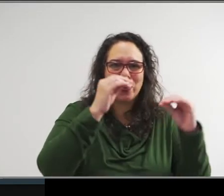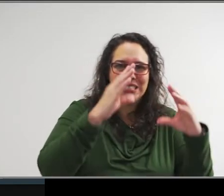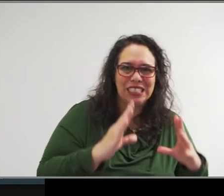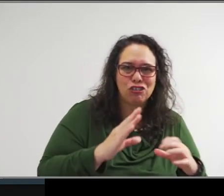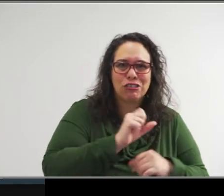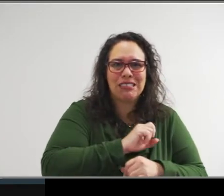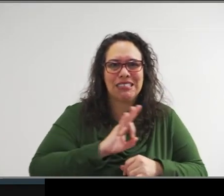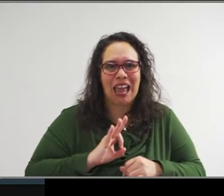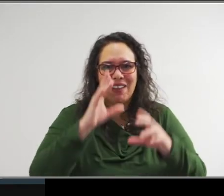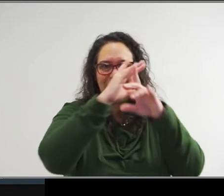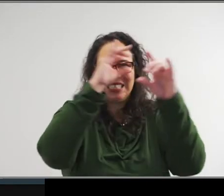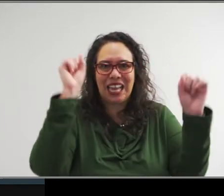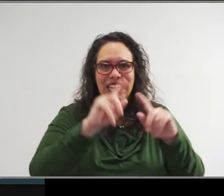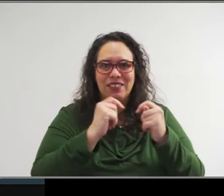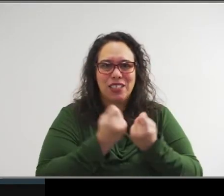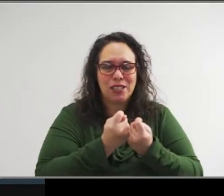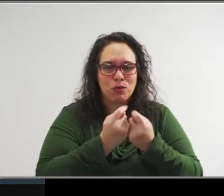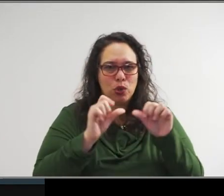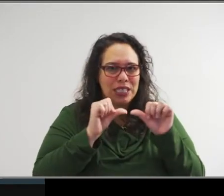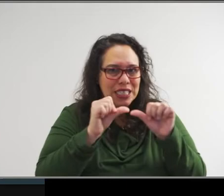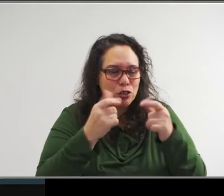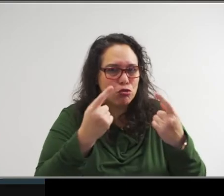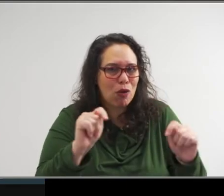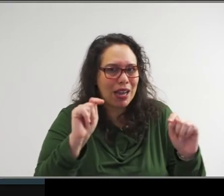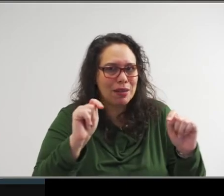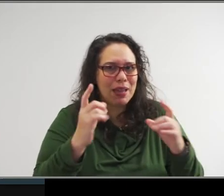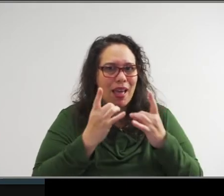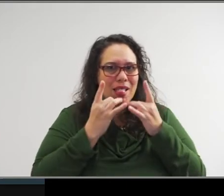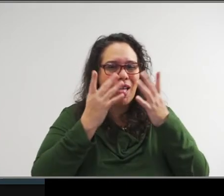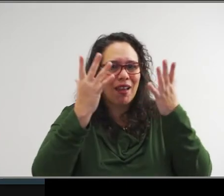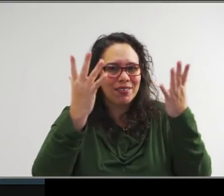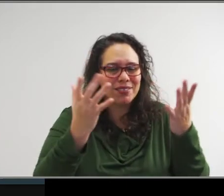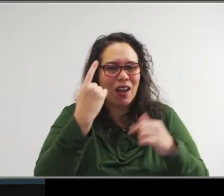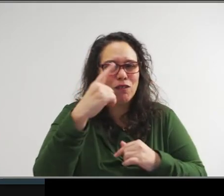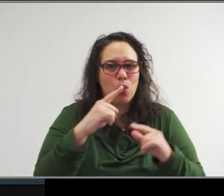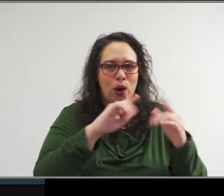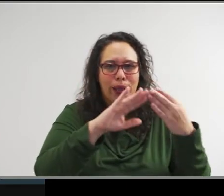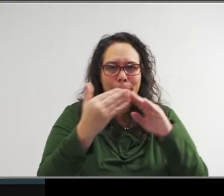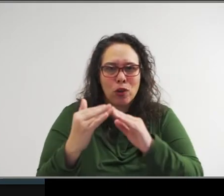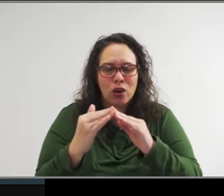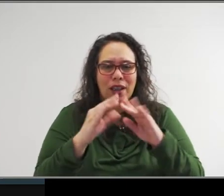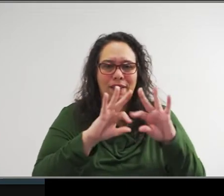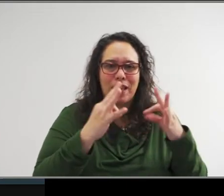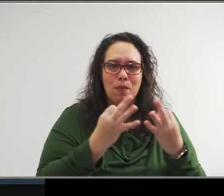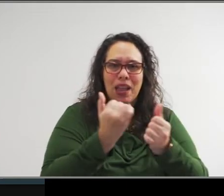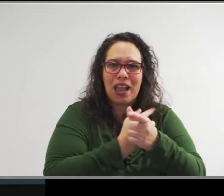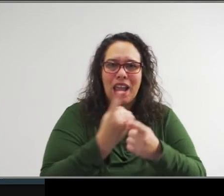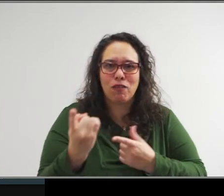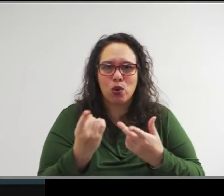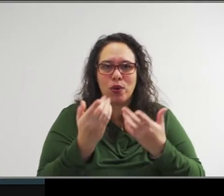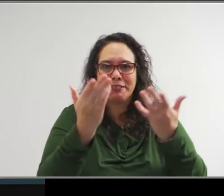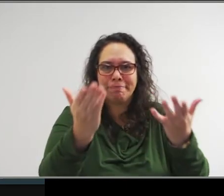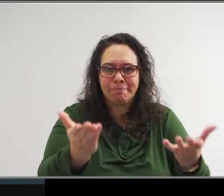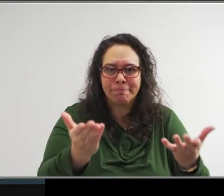continue to try to be light for our community and families to everyone who's out there doing their part.